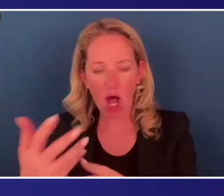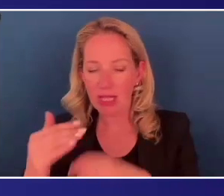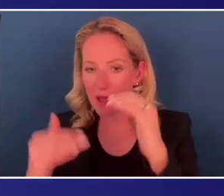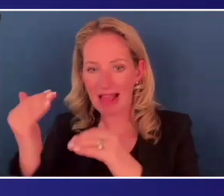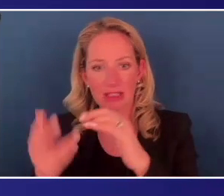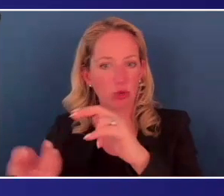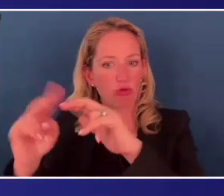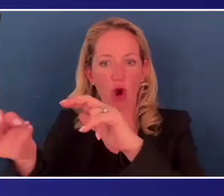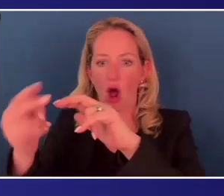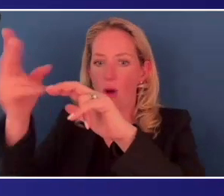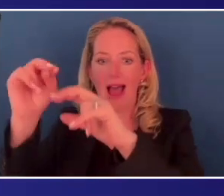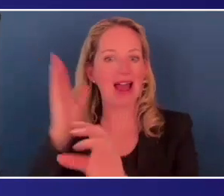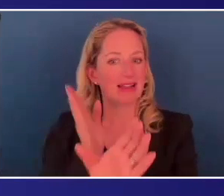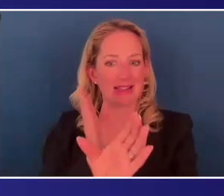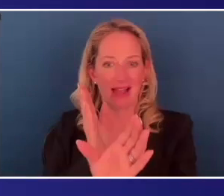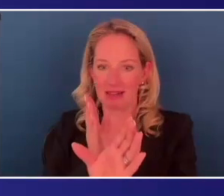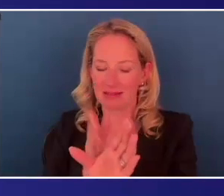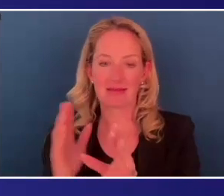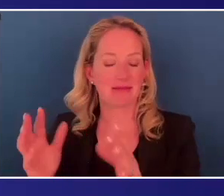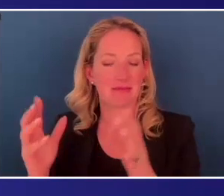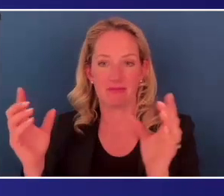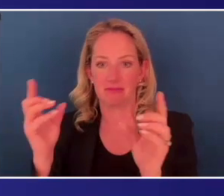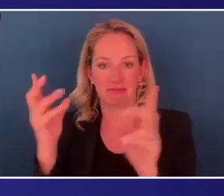Even Sue's, alal ideation as Barrow works to feel trapped. More of the individuals cannot control wider economic shocks such as those we are currently experiencing.